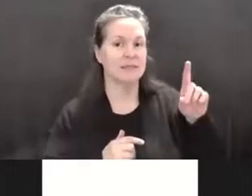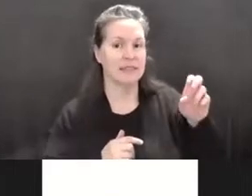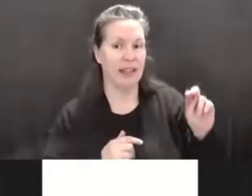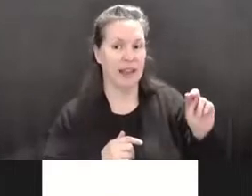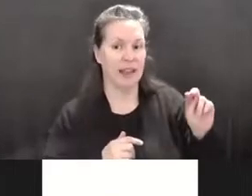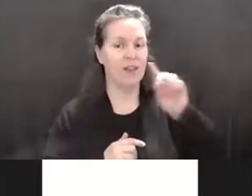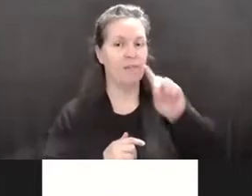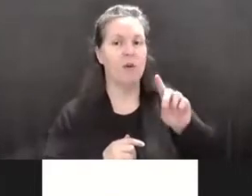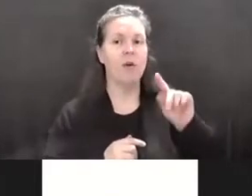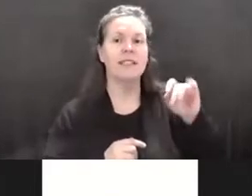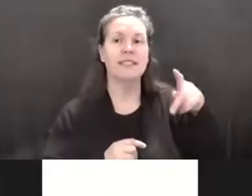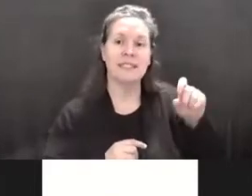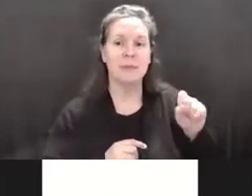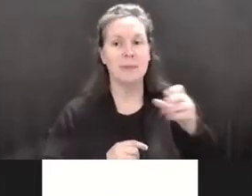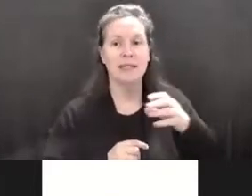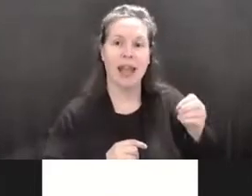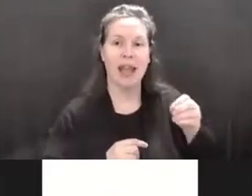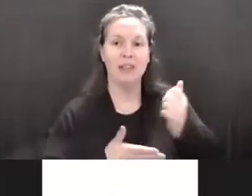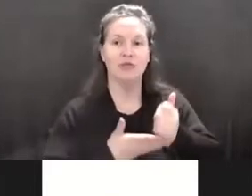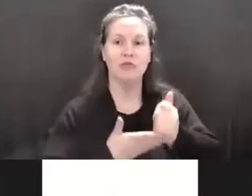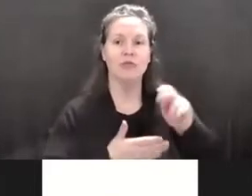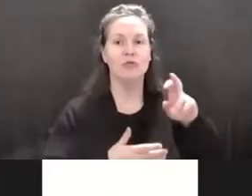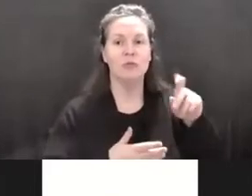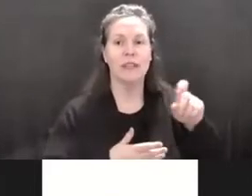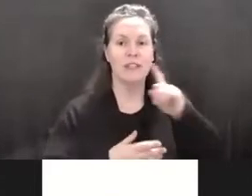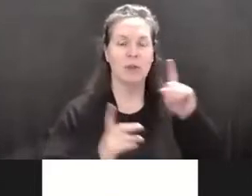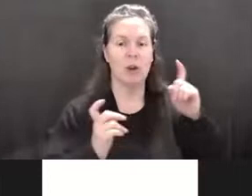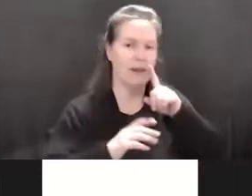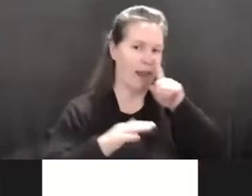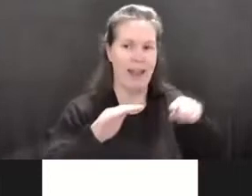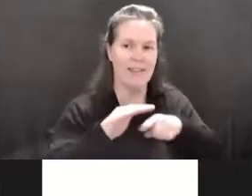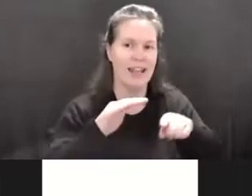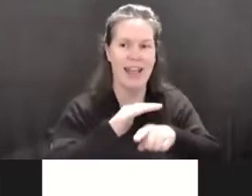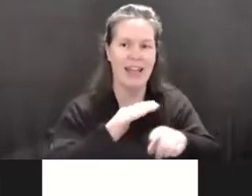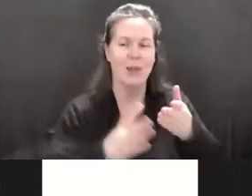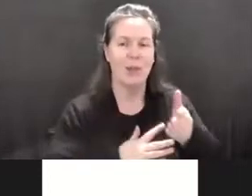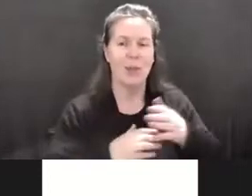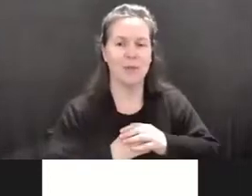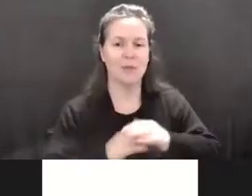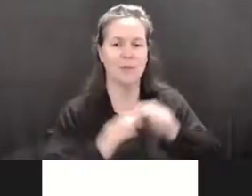for some tips and tricks for navigating Zoom. [Dan] Perfect. At the bottom of your screen there,